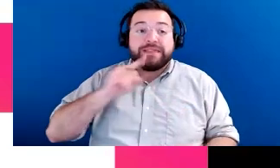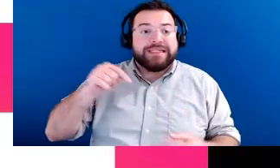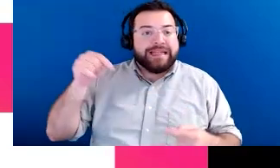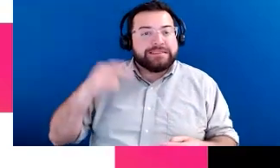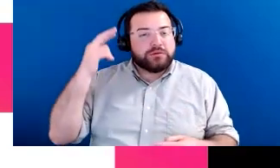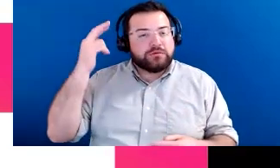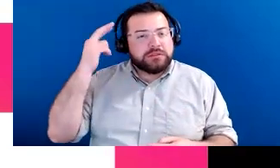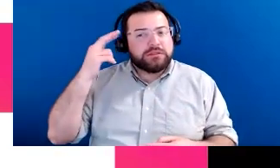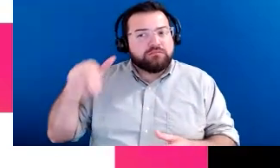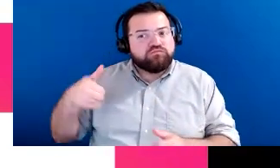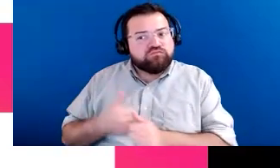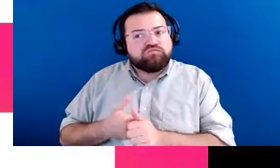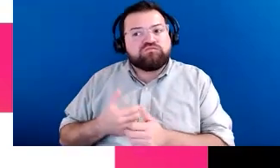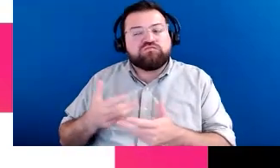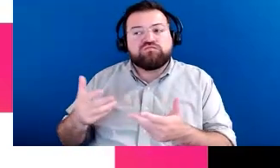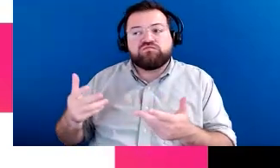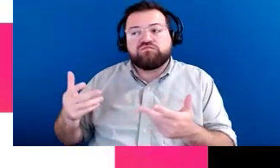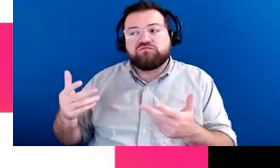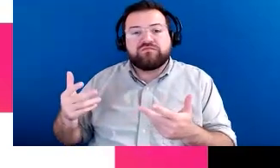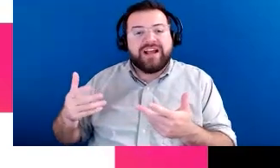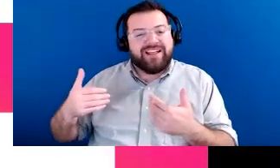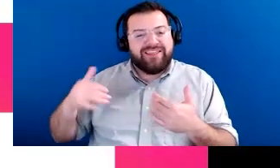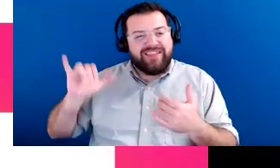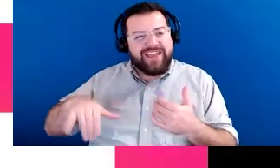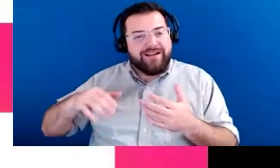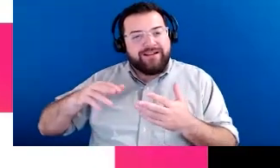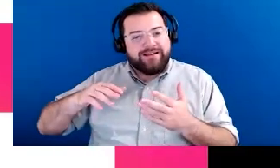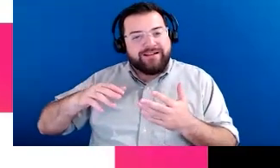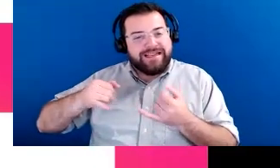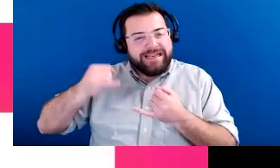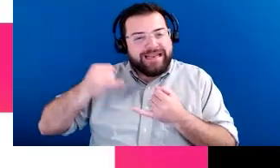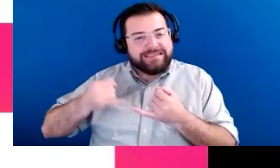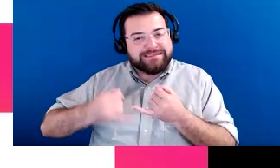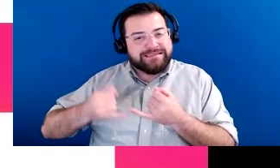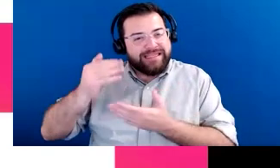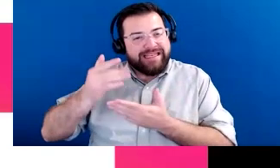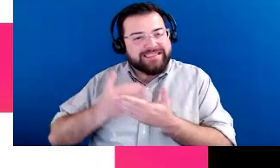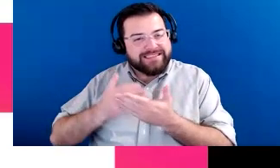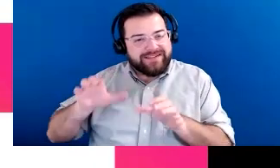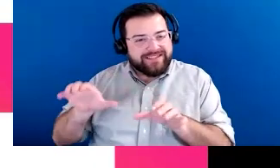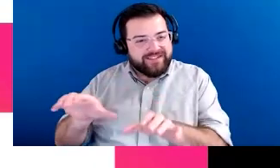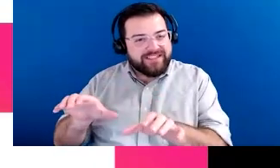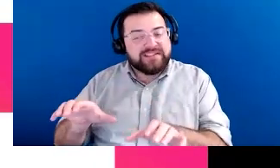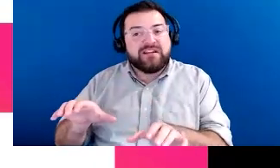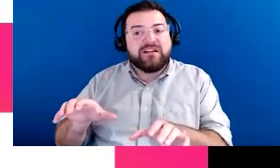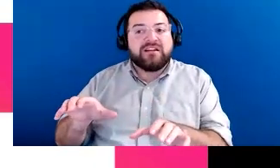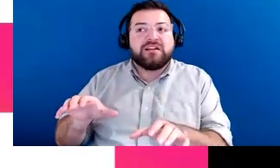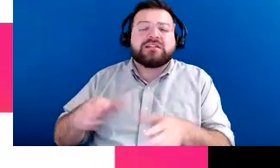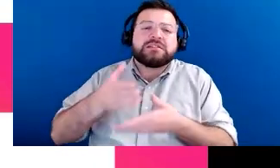that sort of last category or list of activities because for specific programs